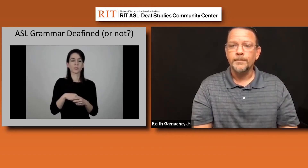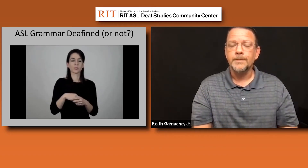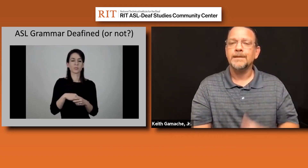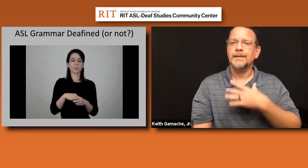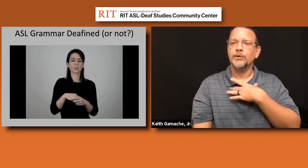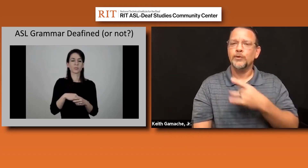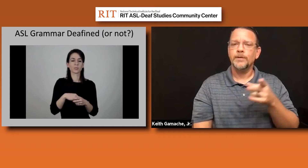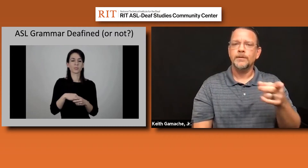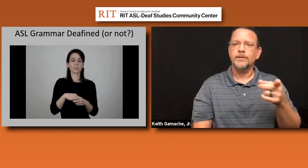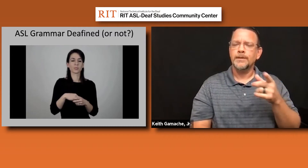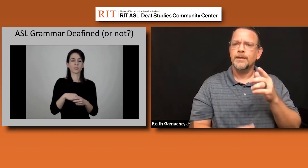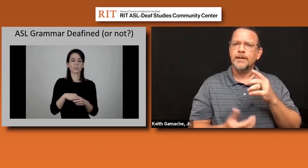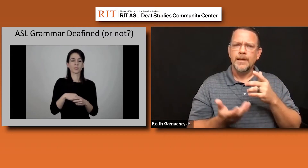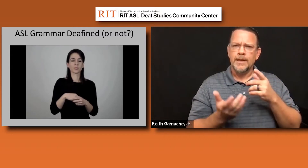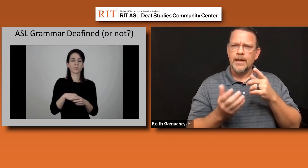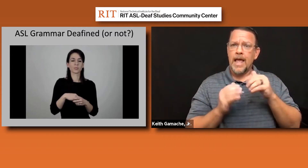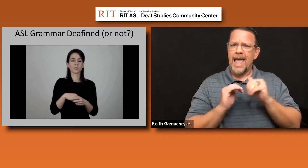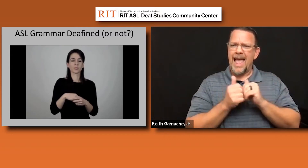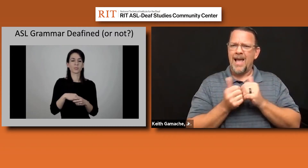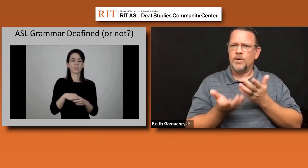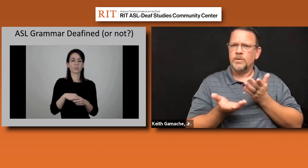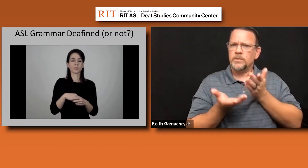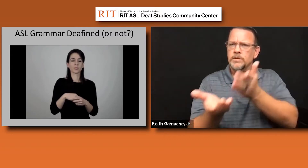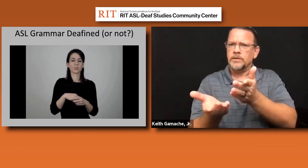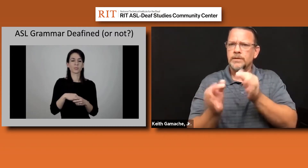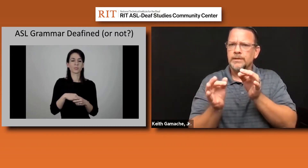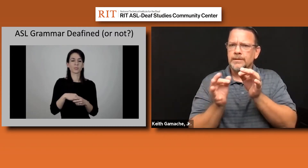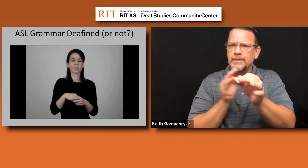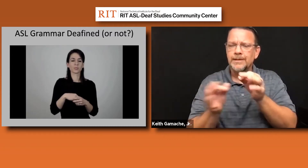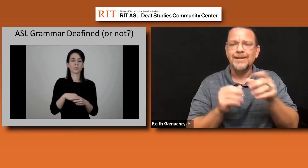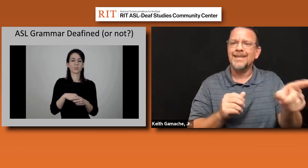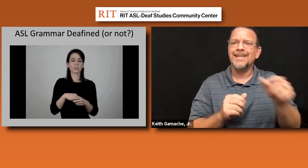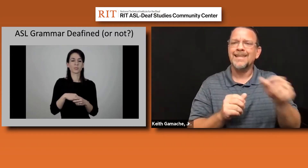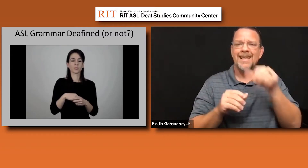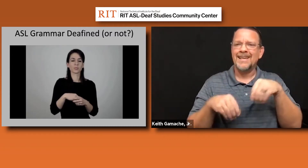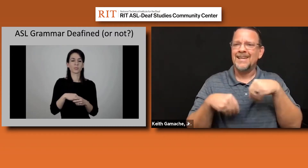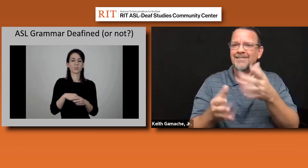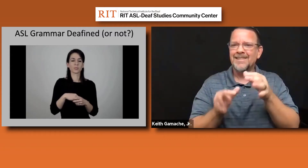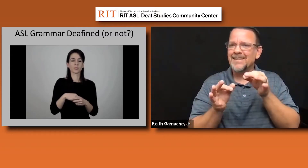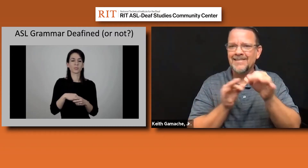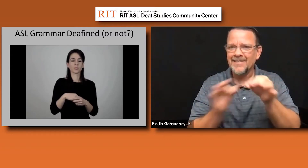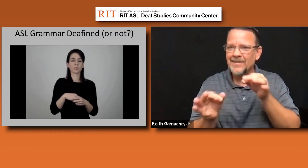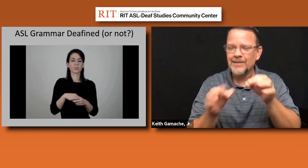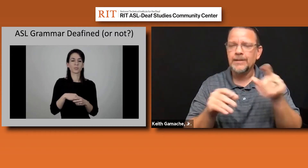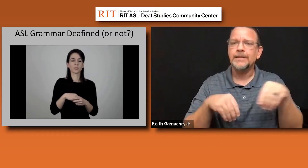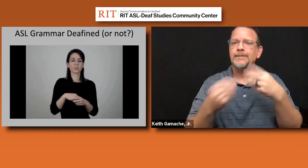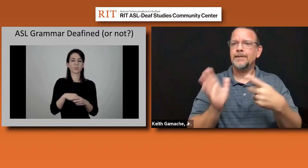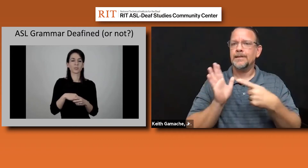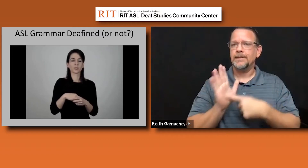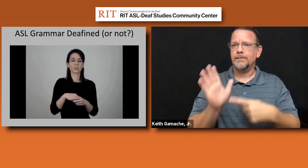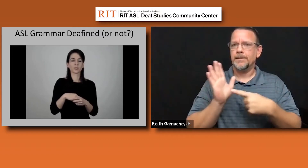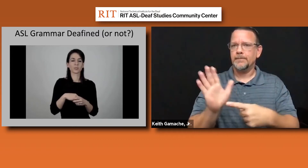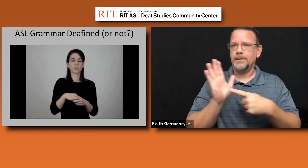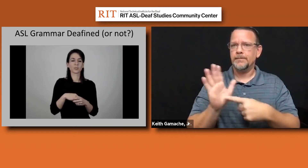OK, so interesting sentiment, so her description doesn't really actually have any definition.